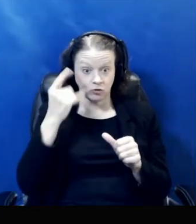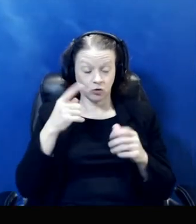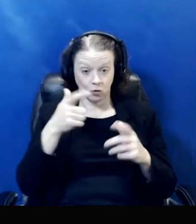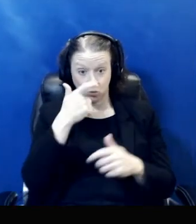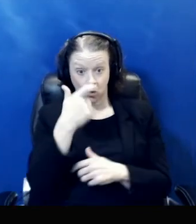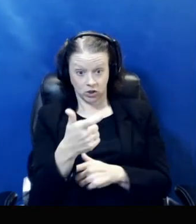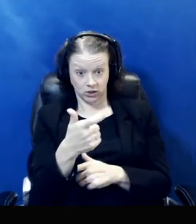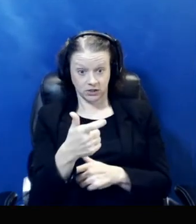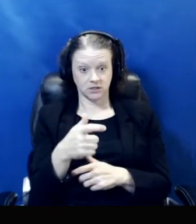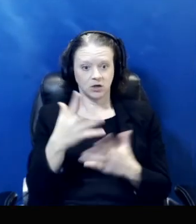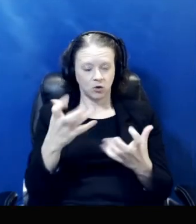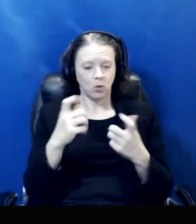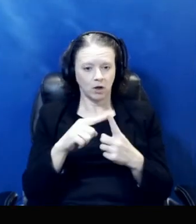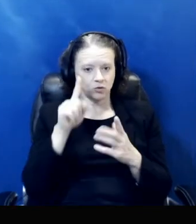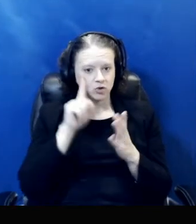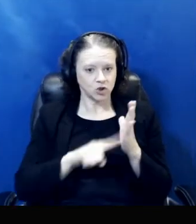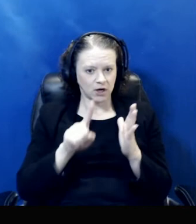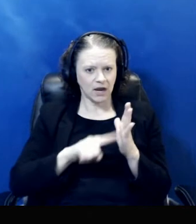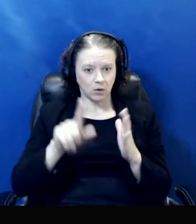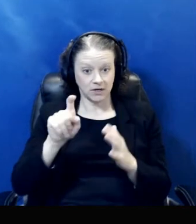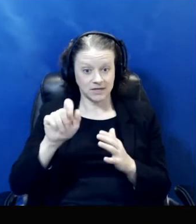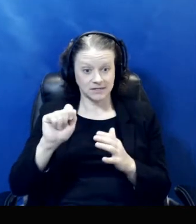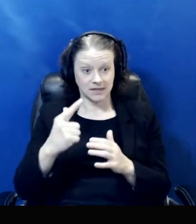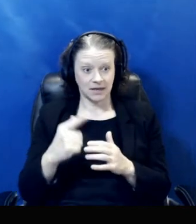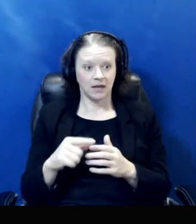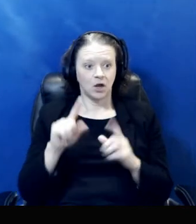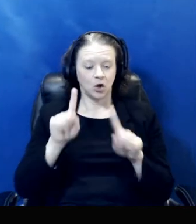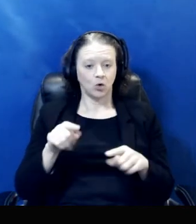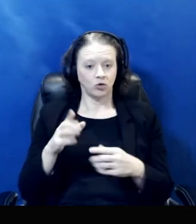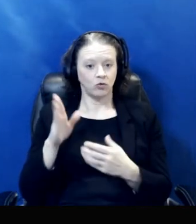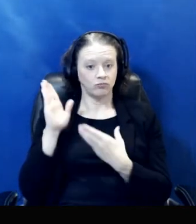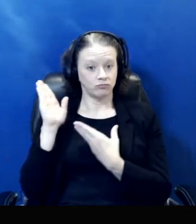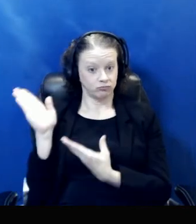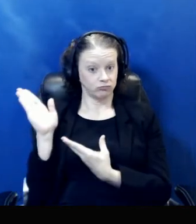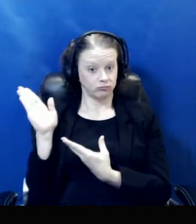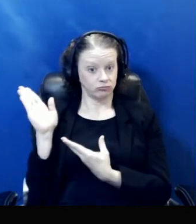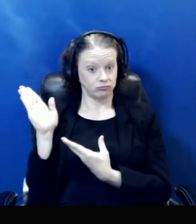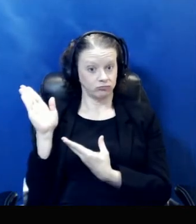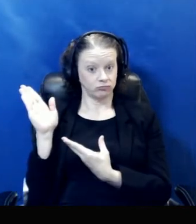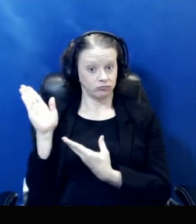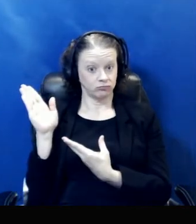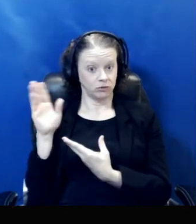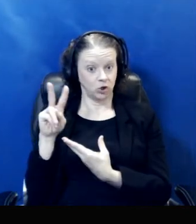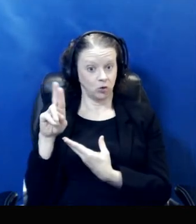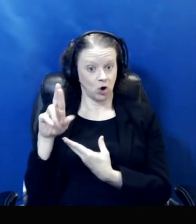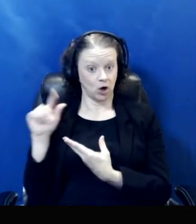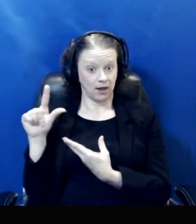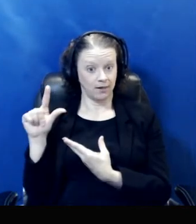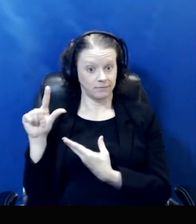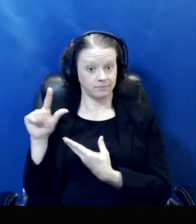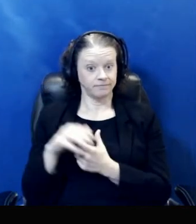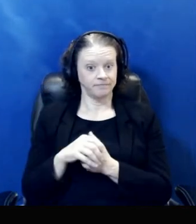want to go check them out, you can find them in aka.ms/xags or XAGs. And of course as Caitlin has said,